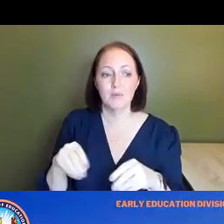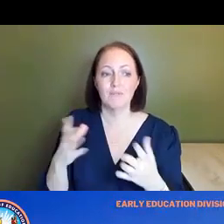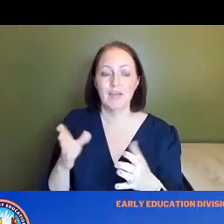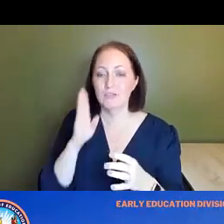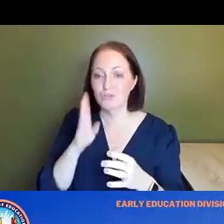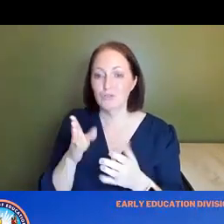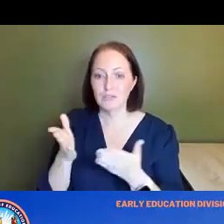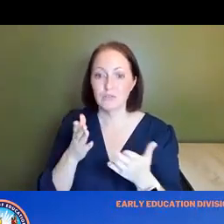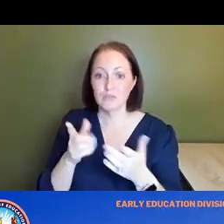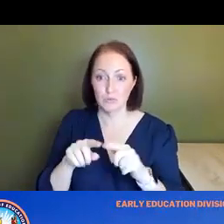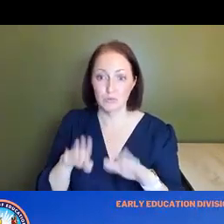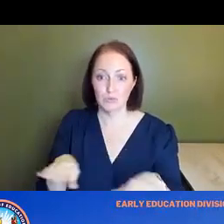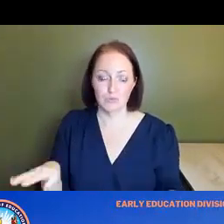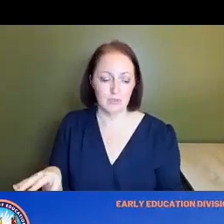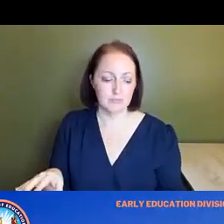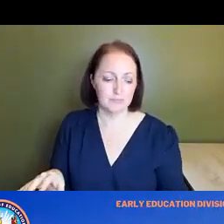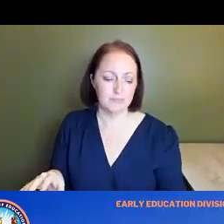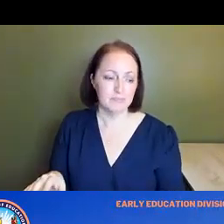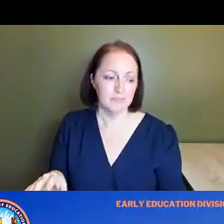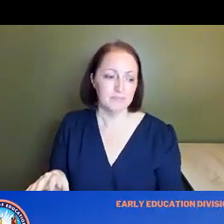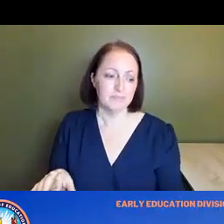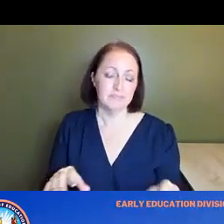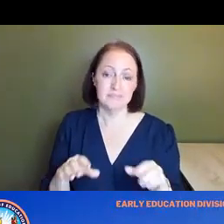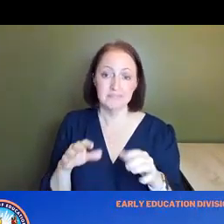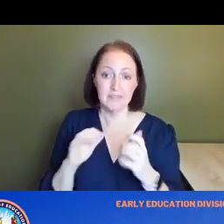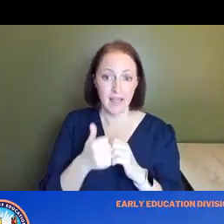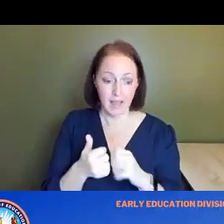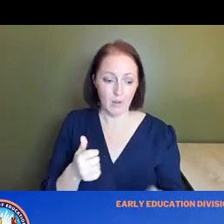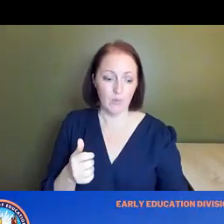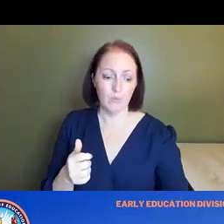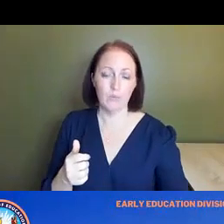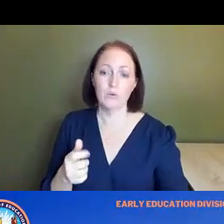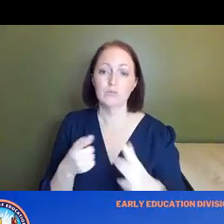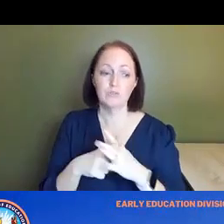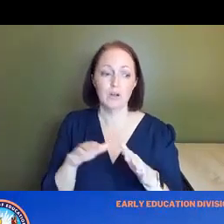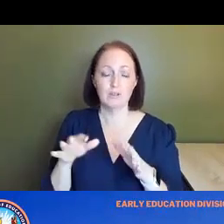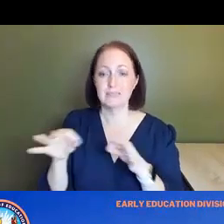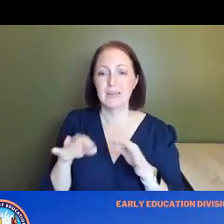services to children. To do this well want to start by explaining some basics about programs